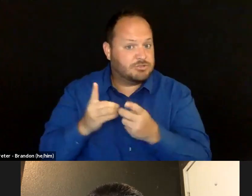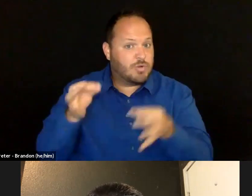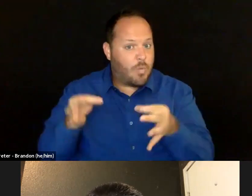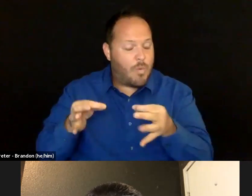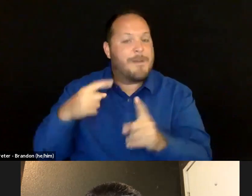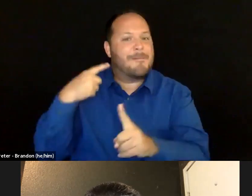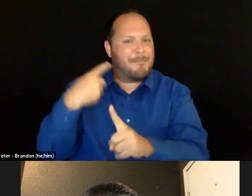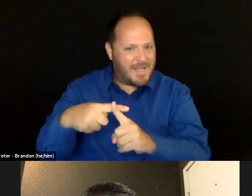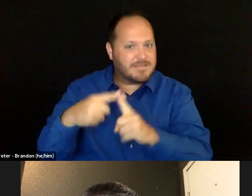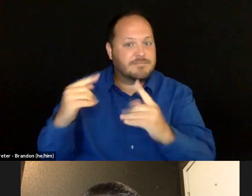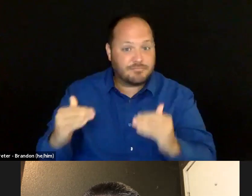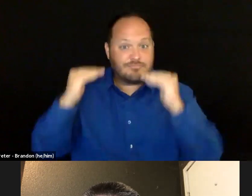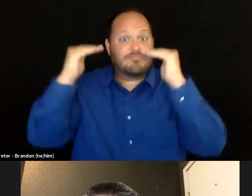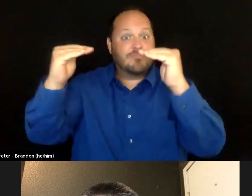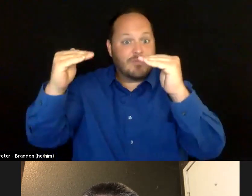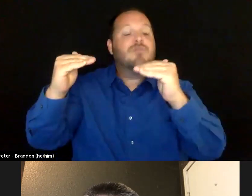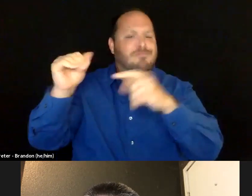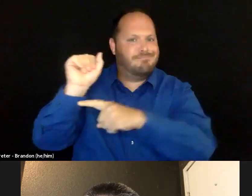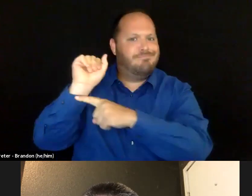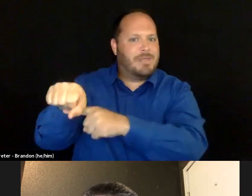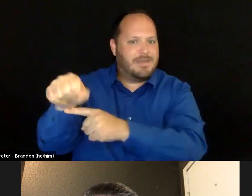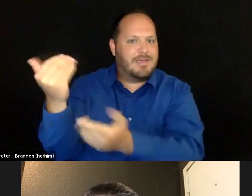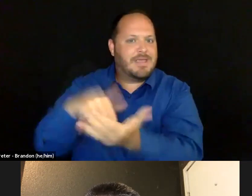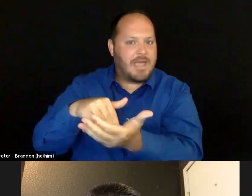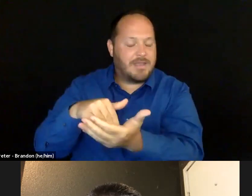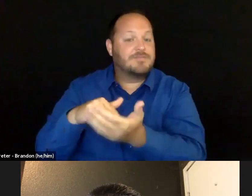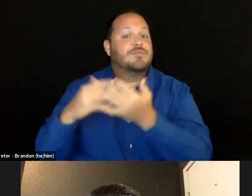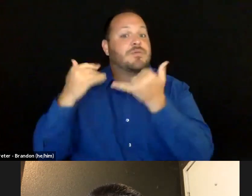Over 50 years ago, Black and Brown trans women fought back